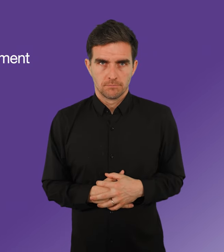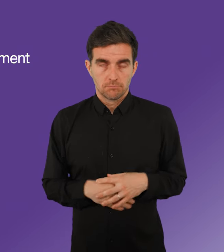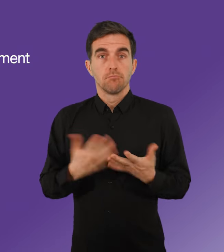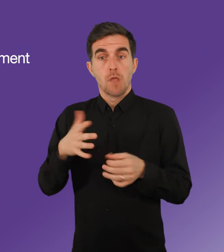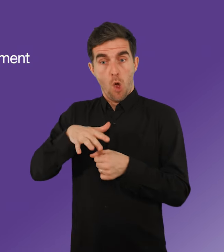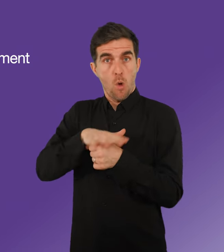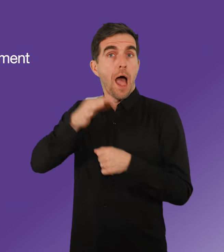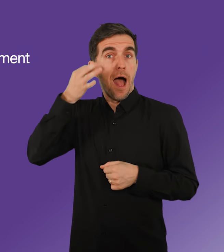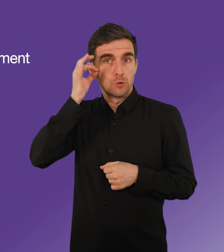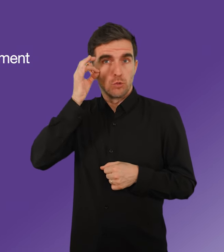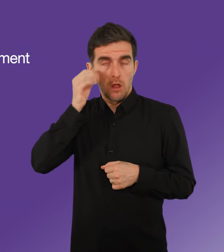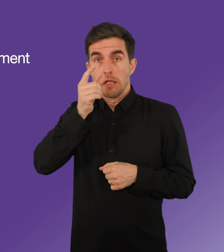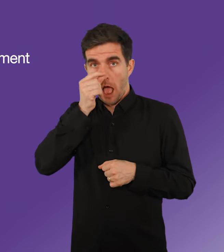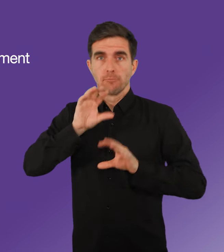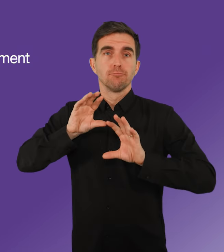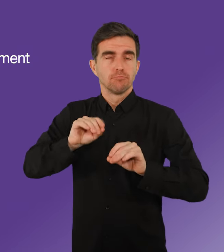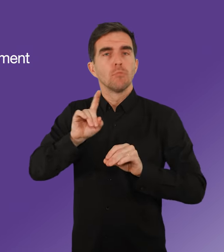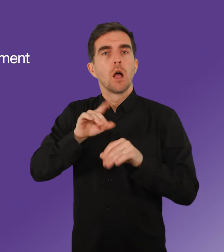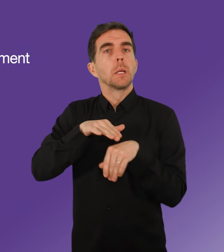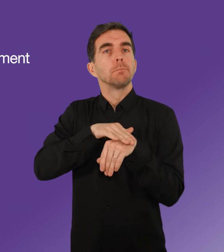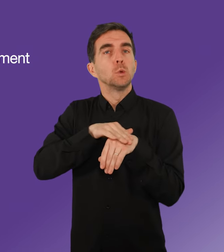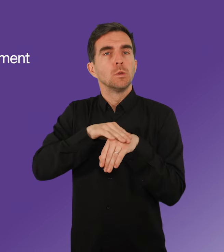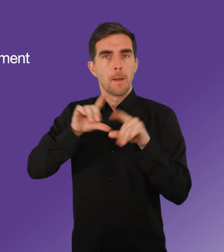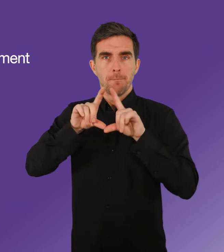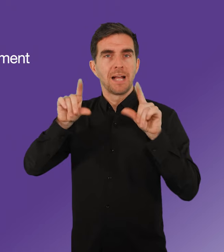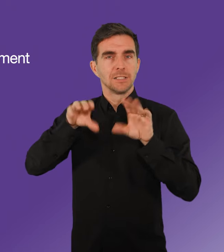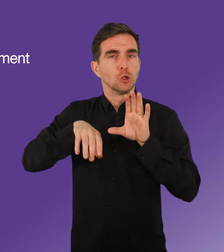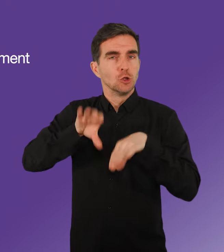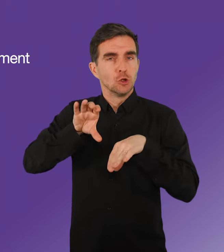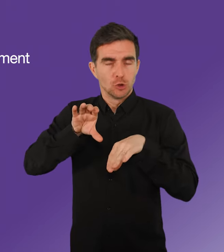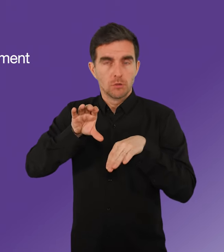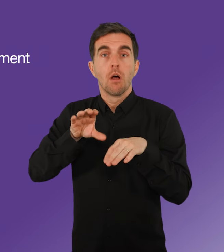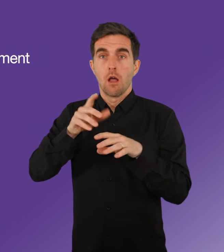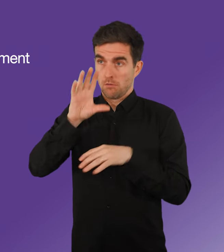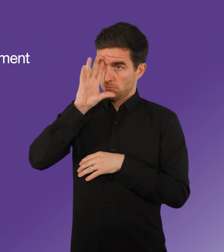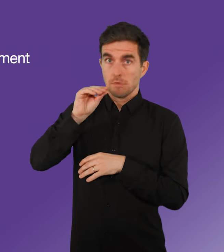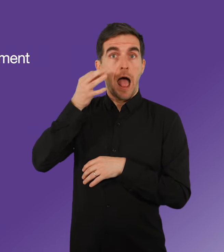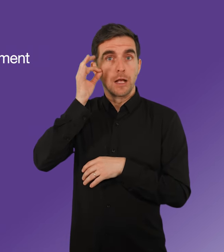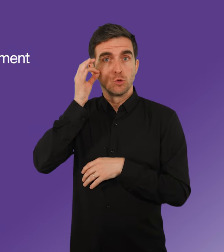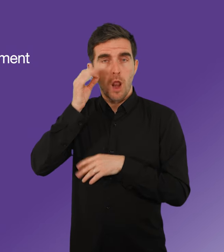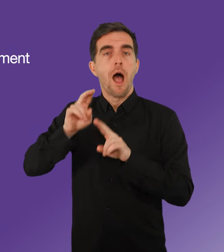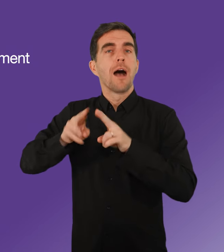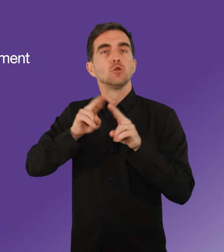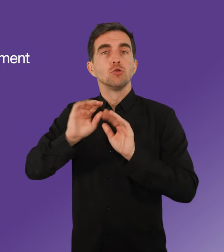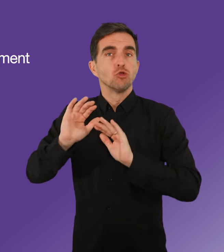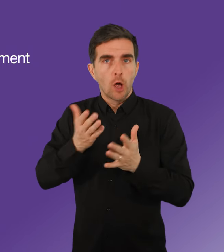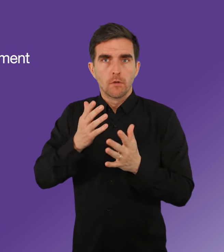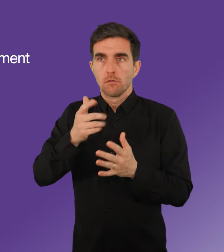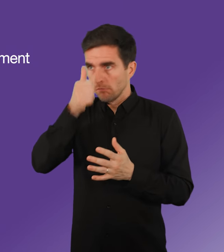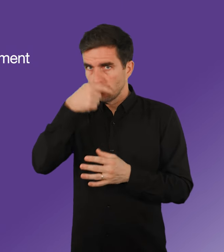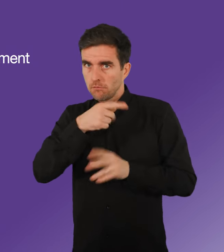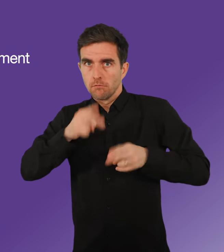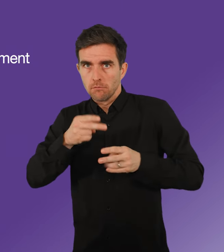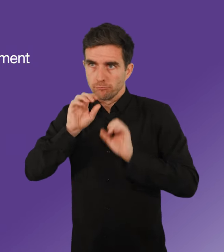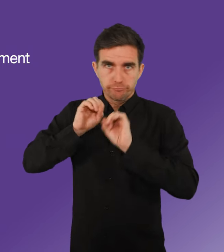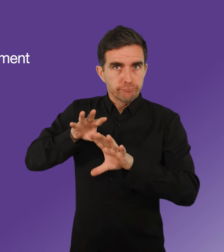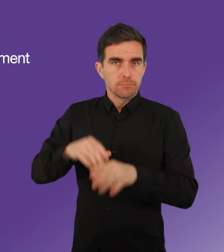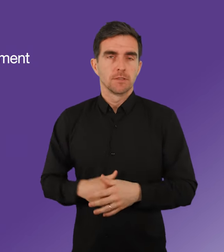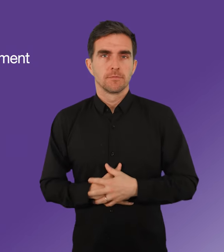Local councils can also cancel a Blue Badge and let council housing services know what has happened.